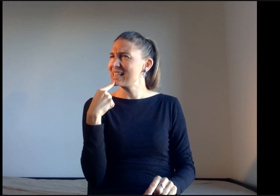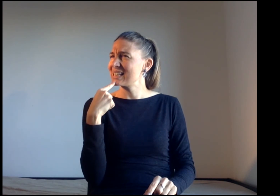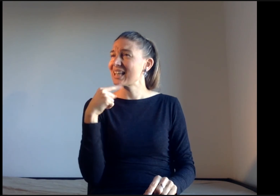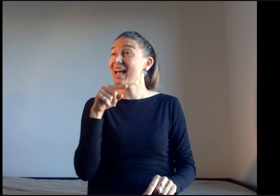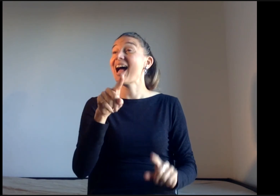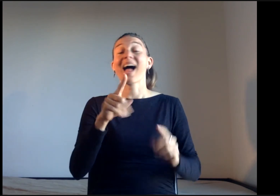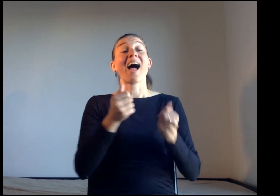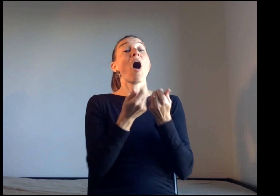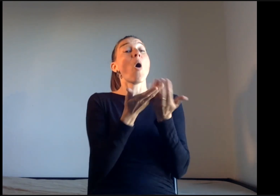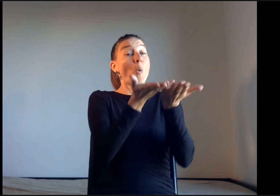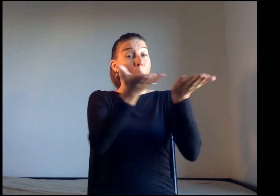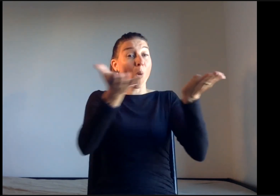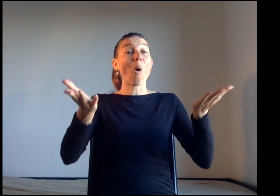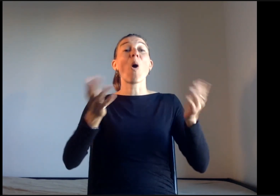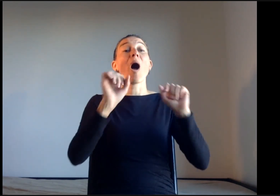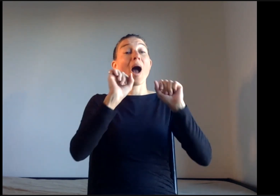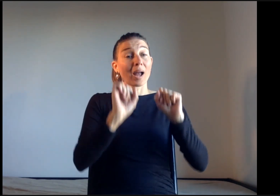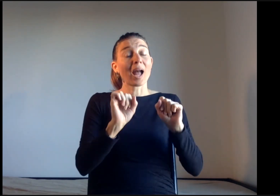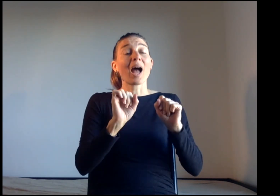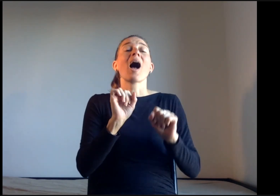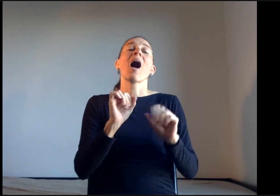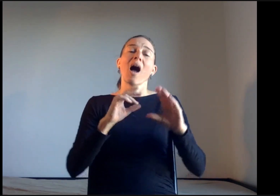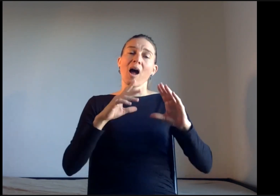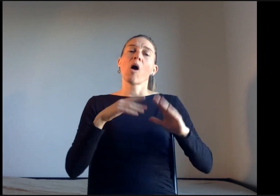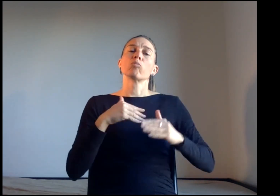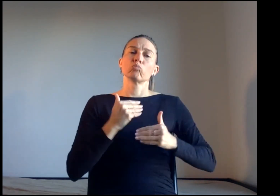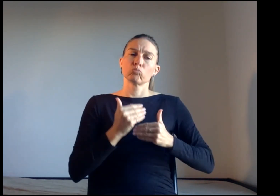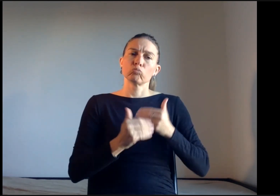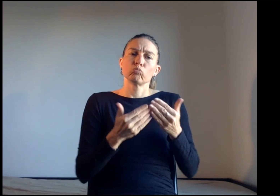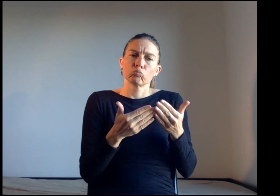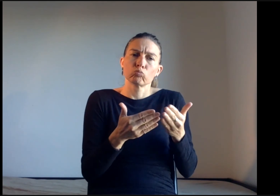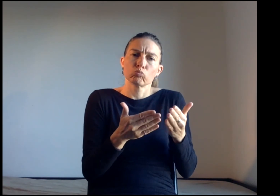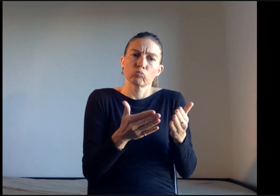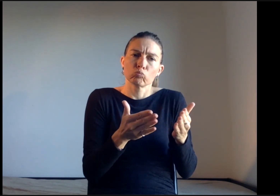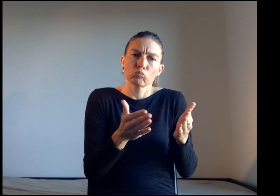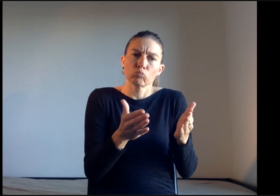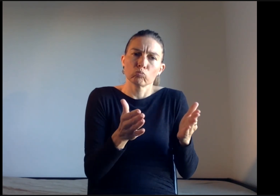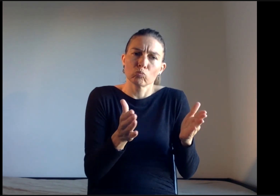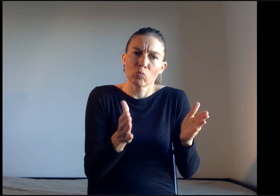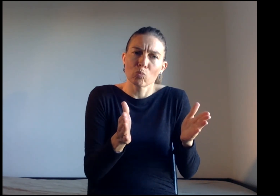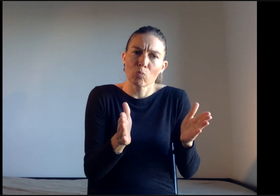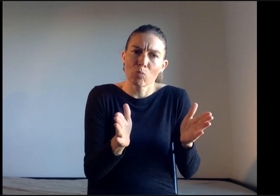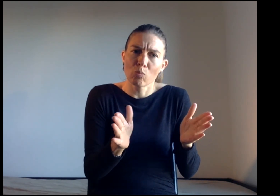She said that until December they cannot go out of their home.